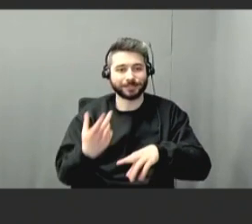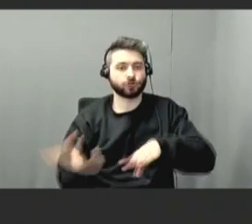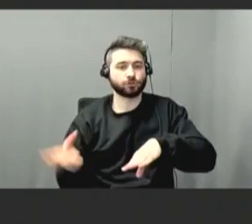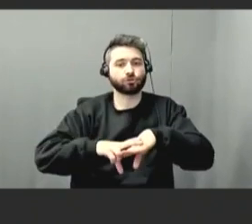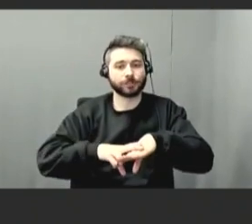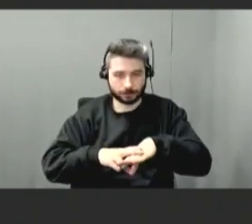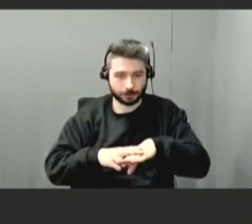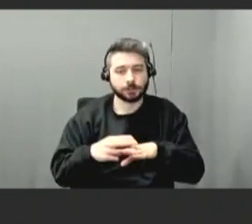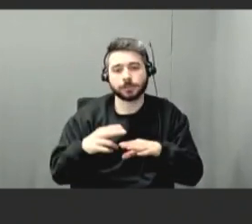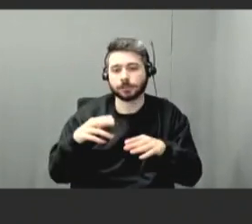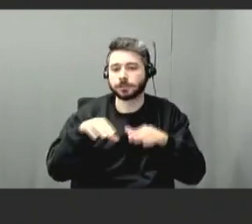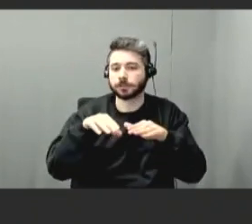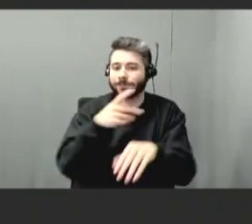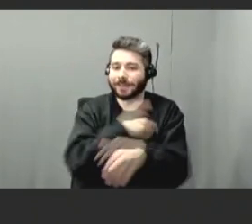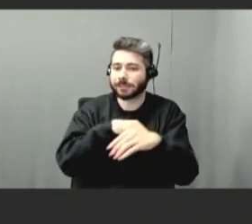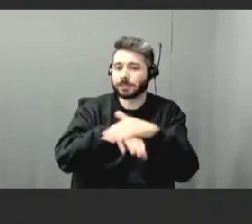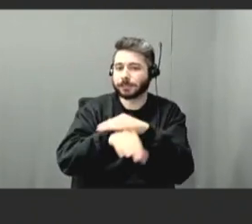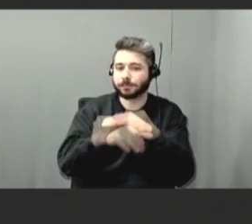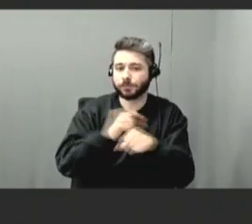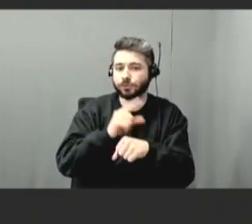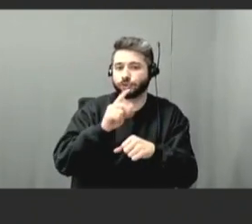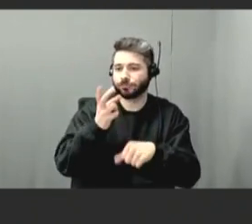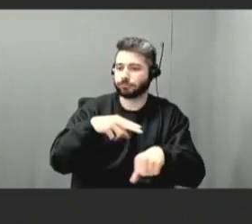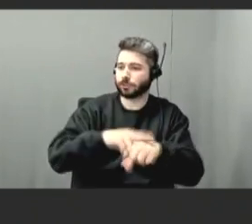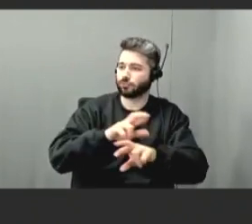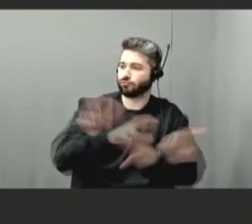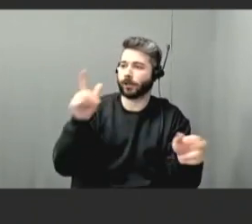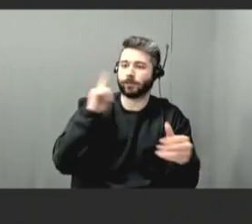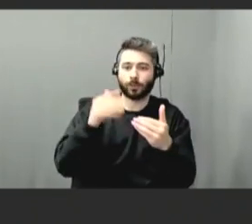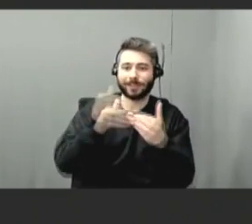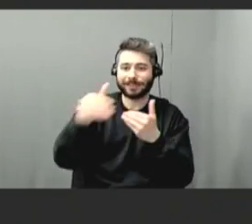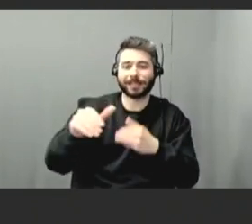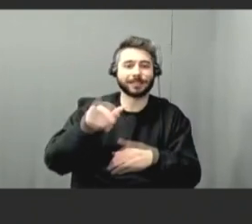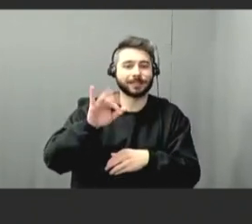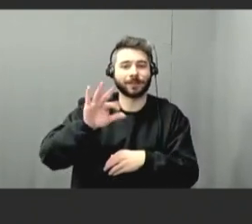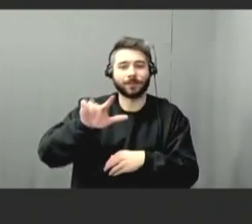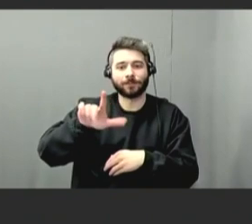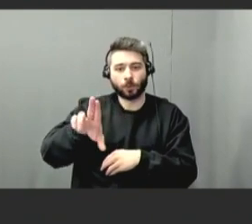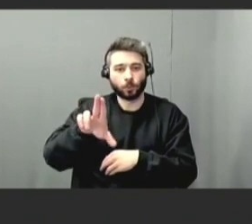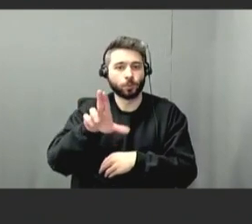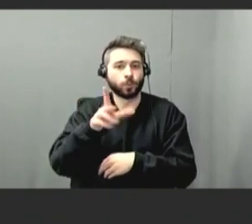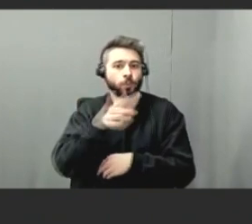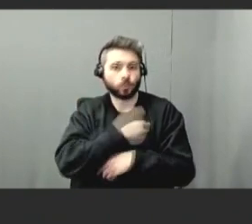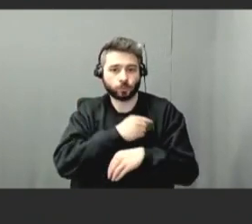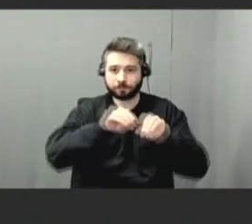to ensure the nation is prepared to respond to the next influenza pandemic. And so, that concludes my comments.